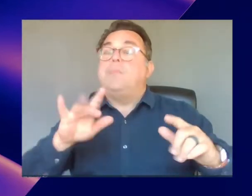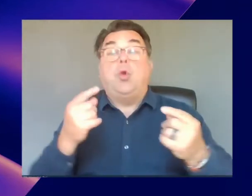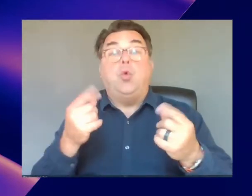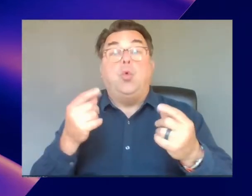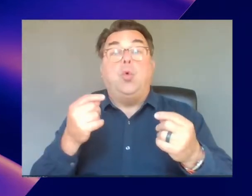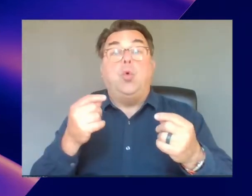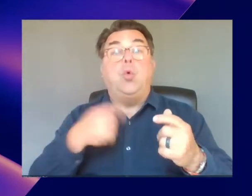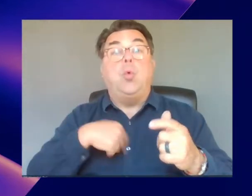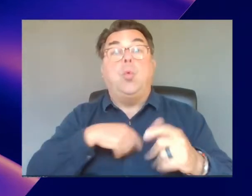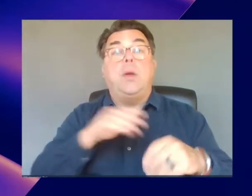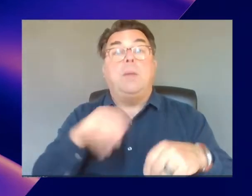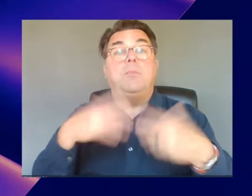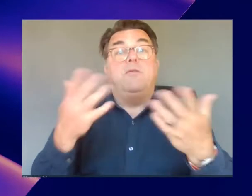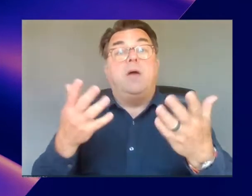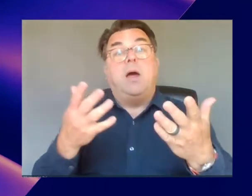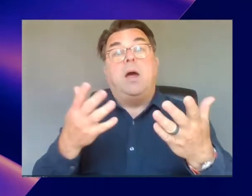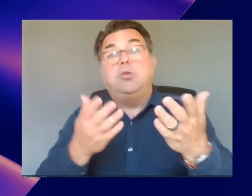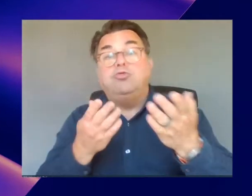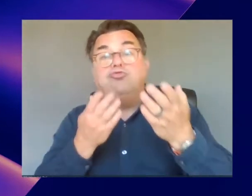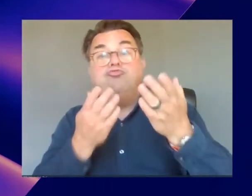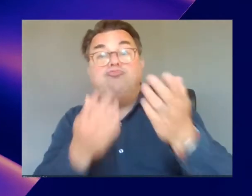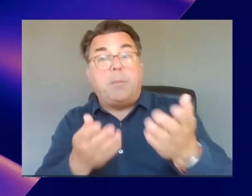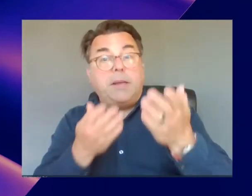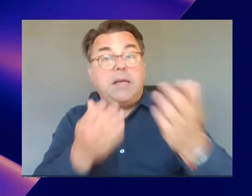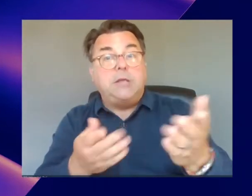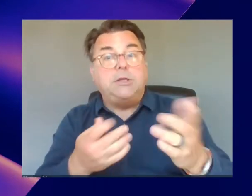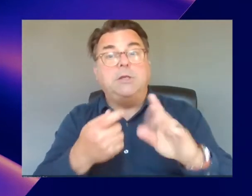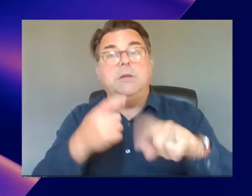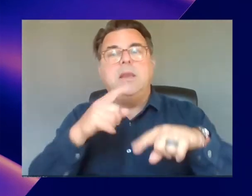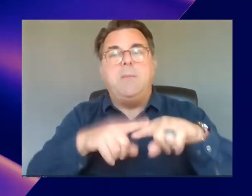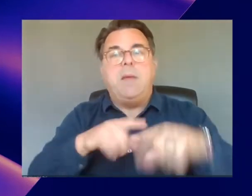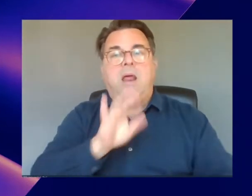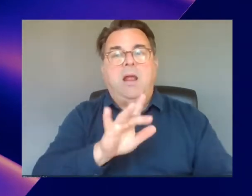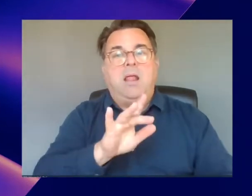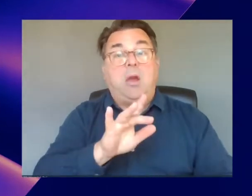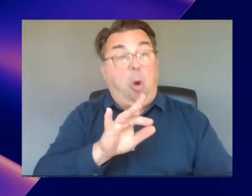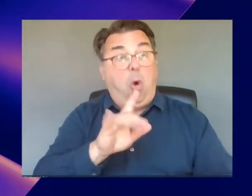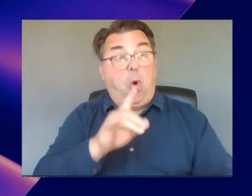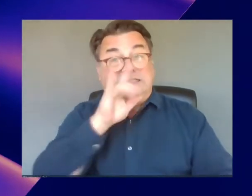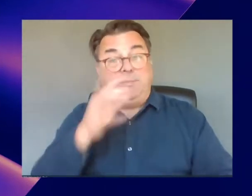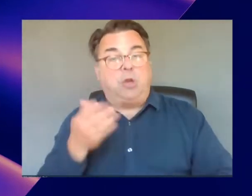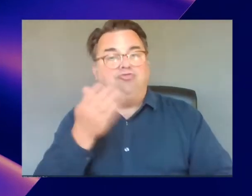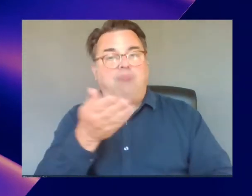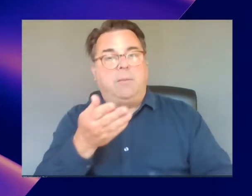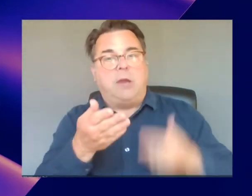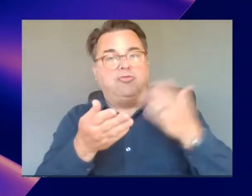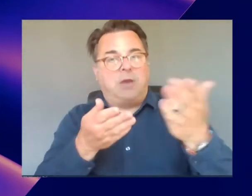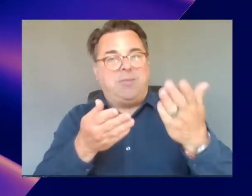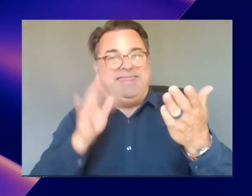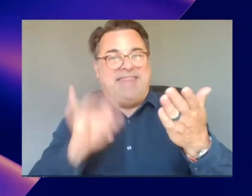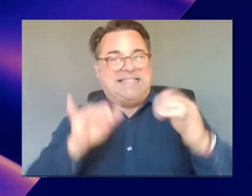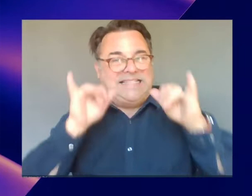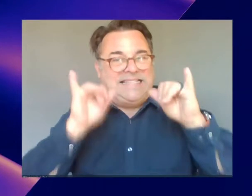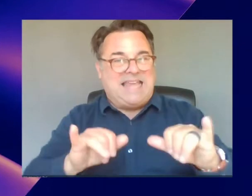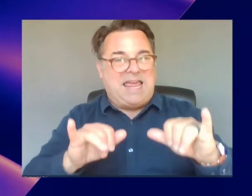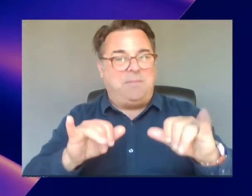personalized recommendation based on what he's clicking, right? That is what we want to basically do, the buy and sell, right?